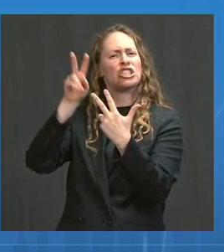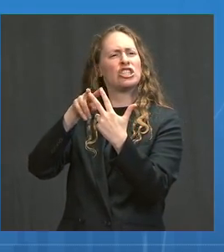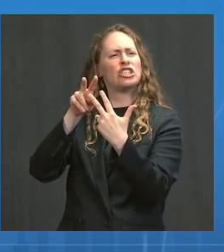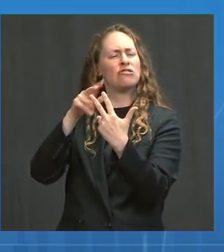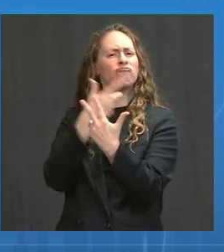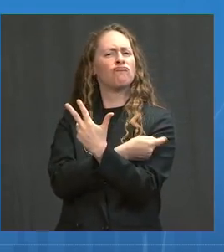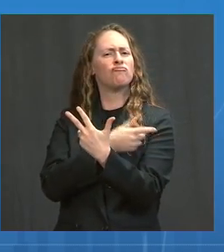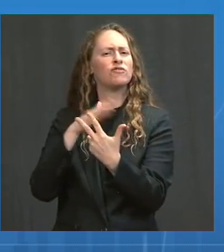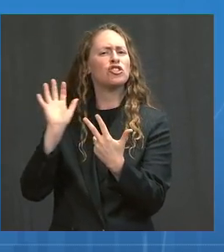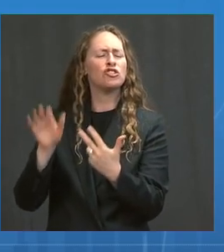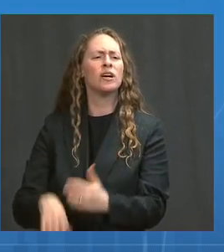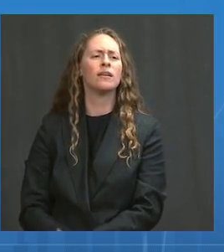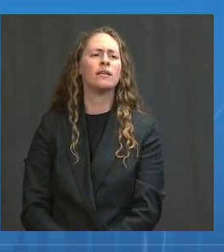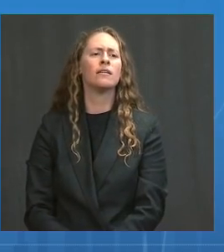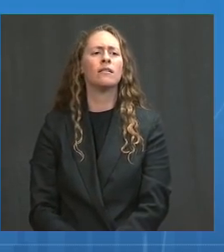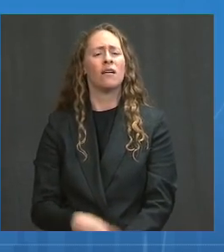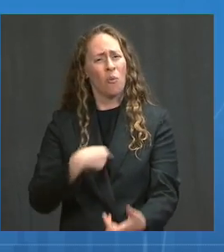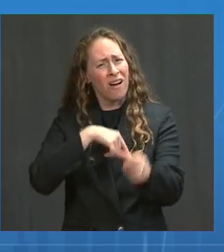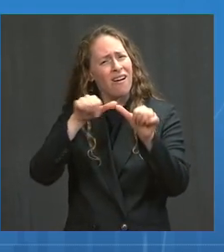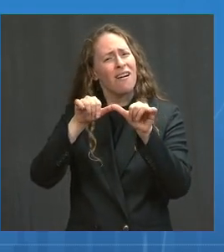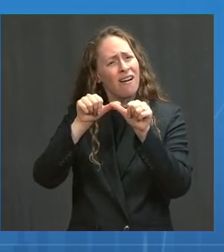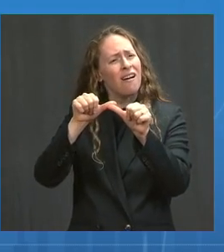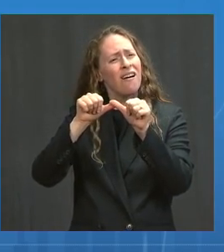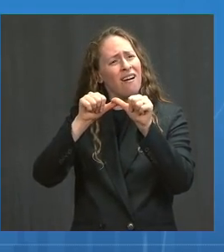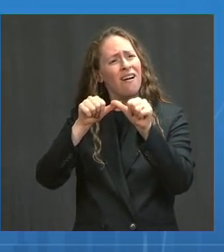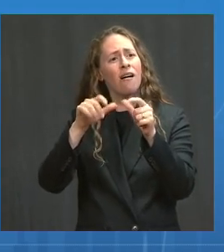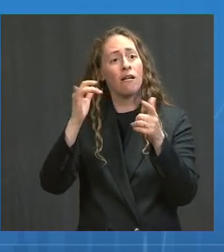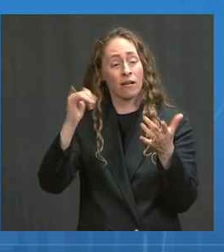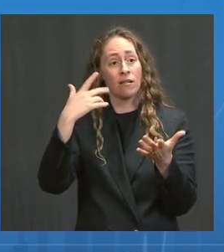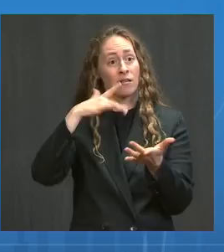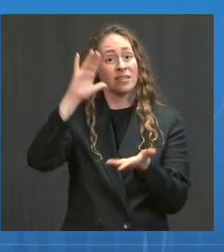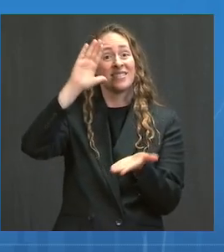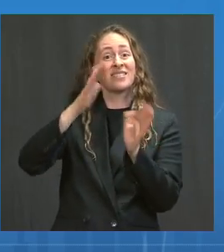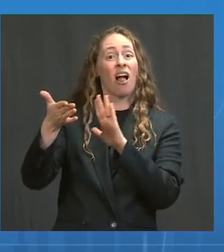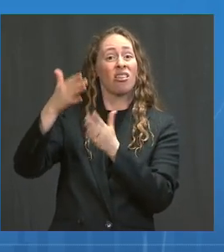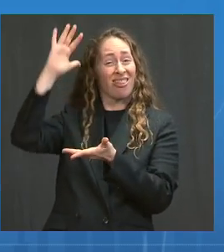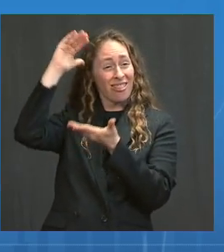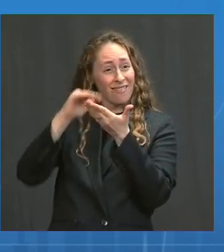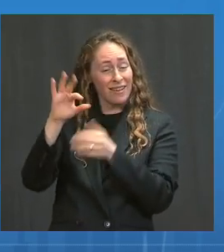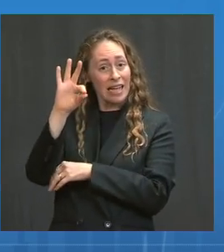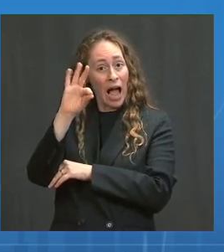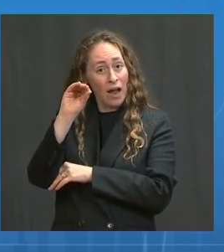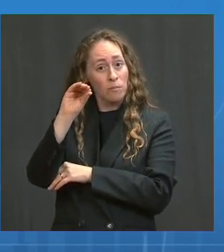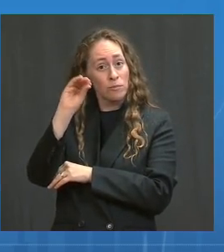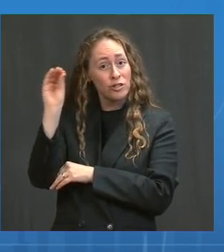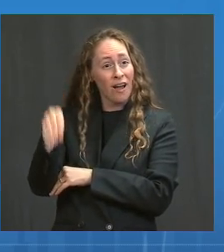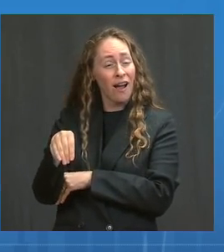have fallen 90 percent since January 20th. The American people should be proud of the work